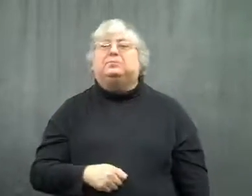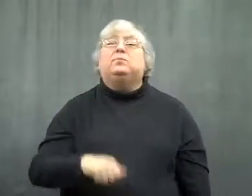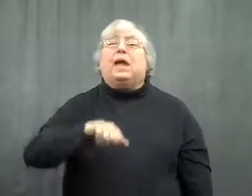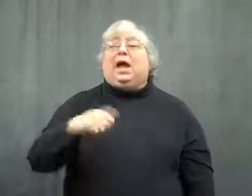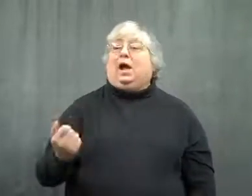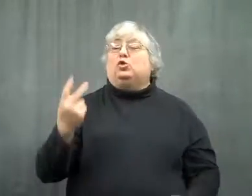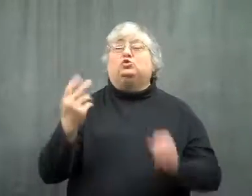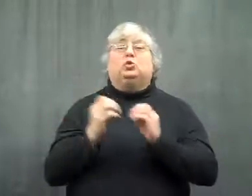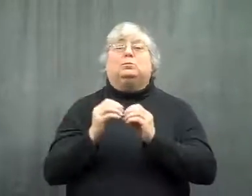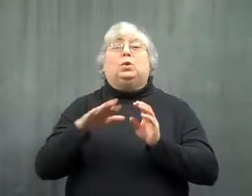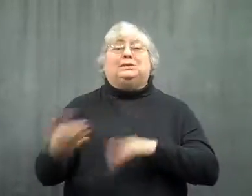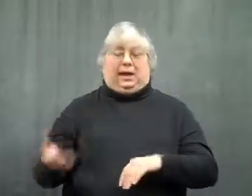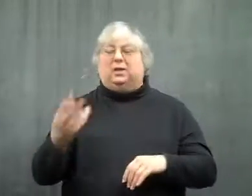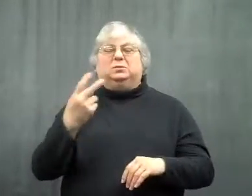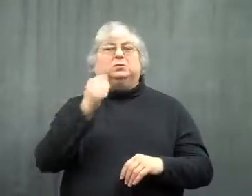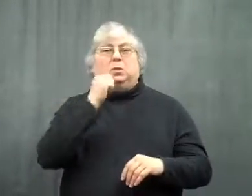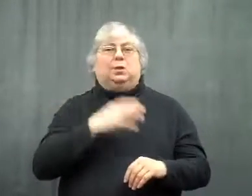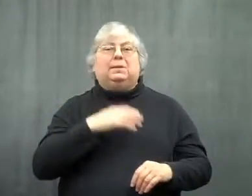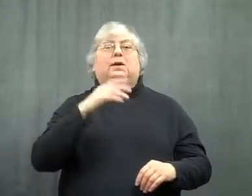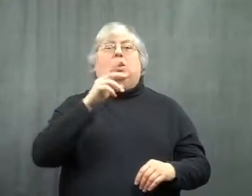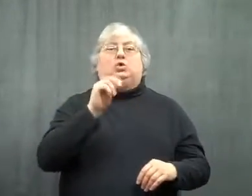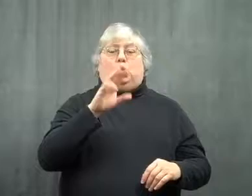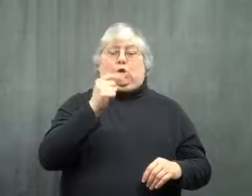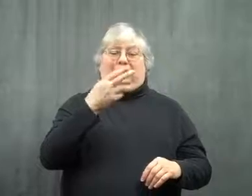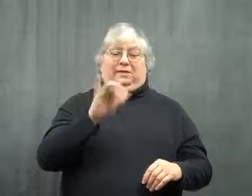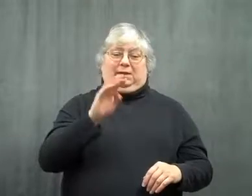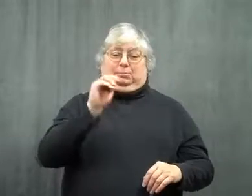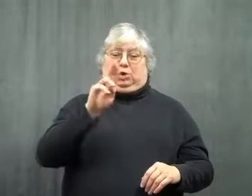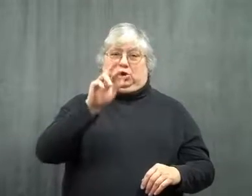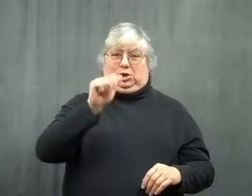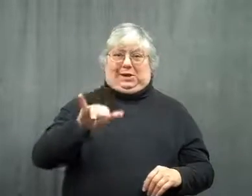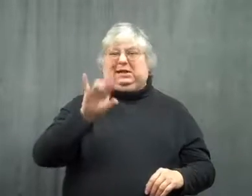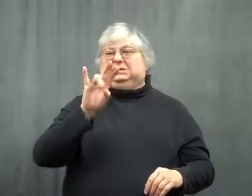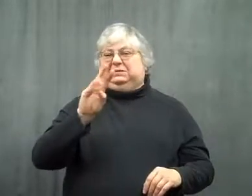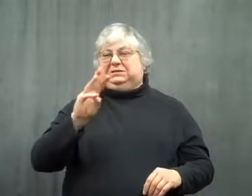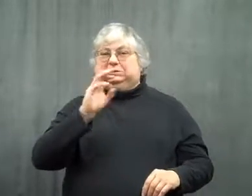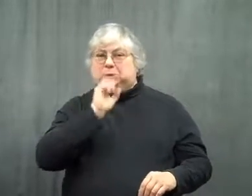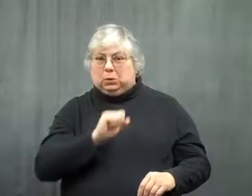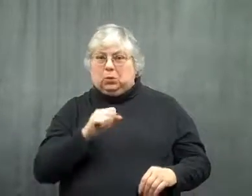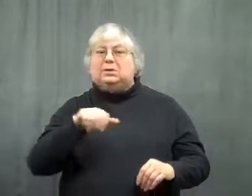The other two that died were women, one was Dorothy Murray, who was 76;